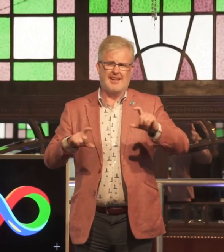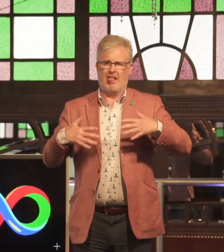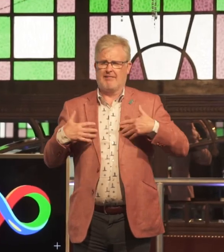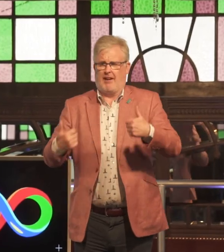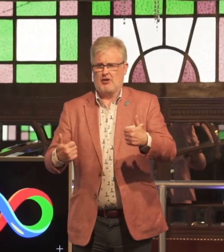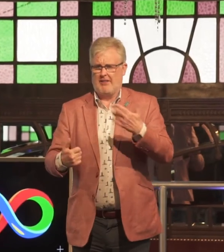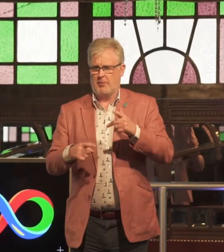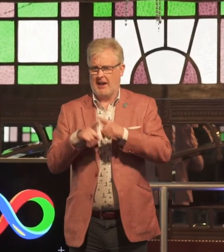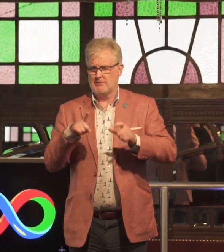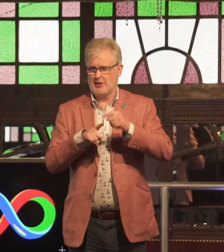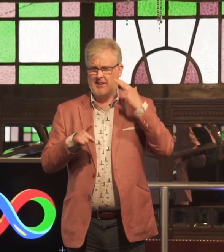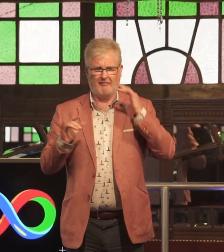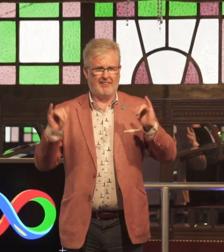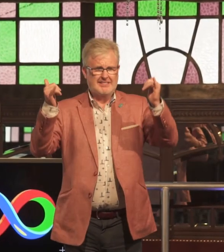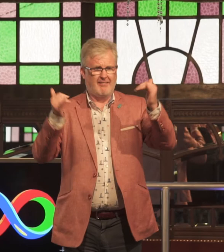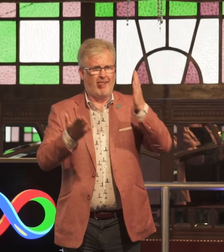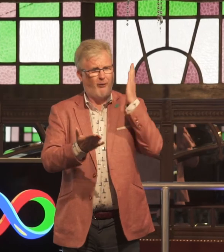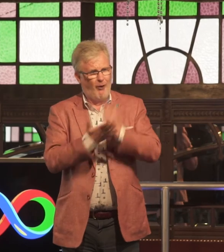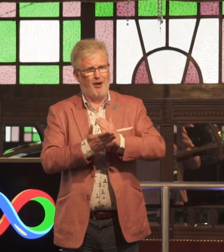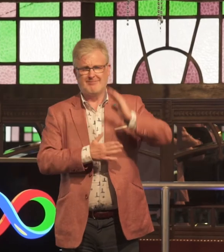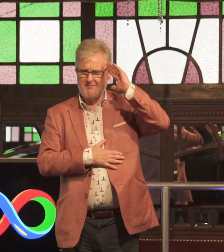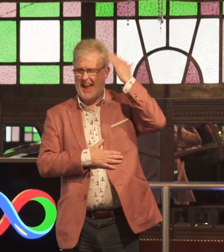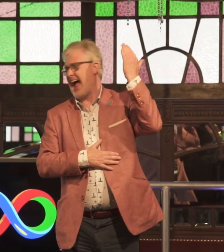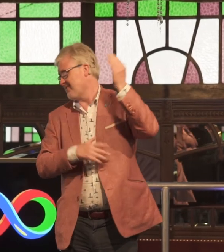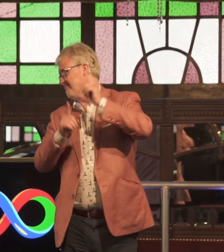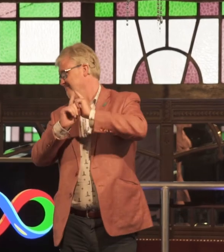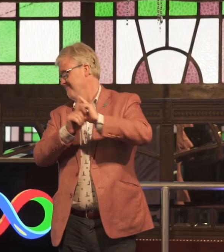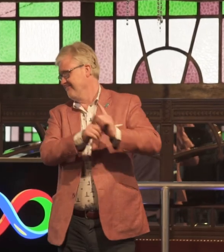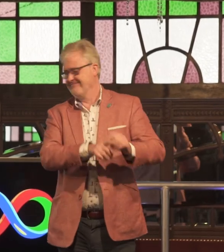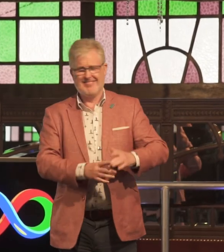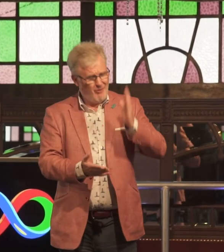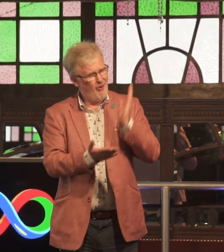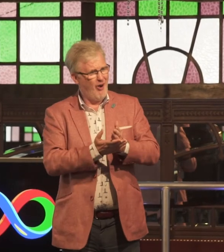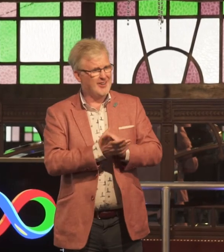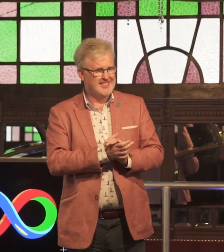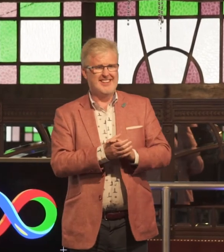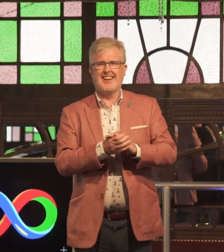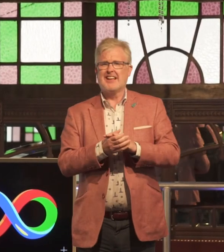I think we're still recovering, if I'm honest, from the Deaf Festival. It was mad, it really was.